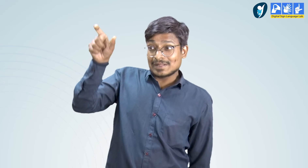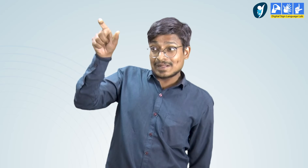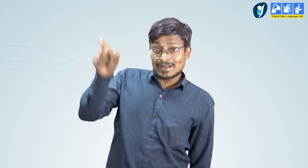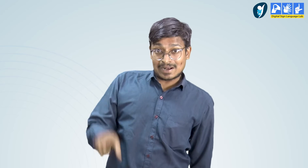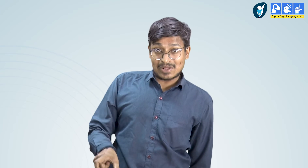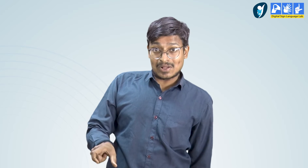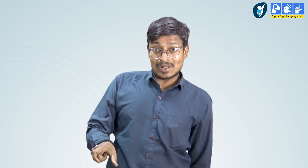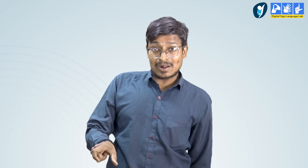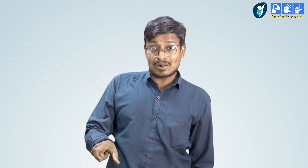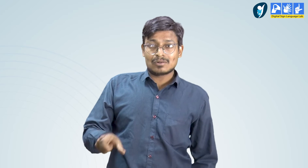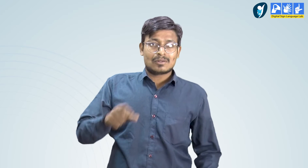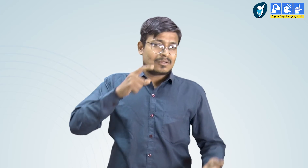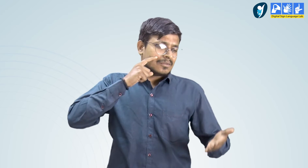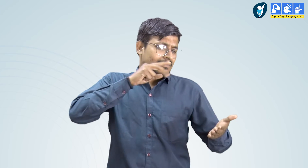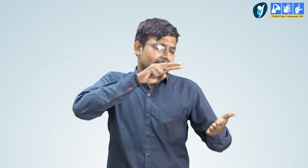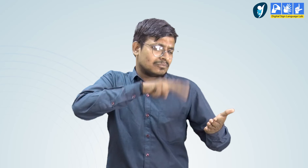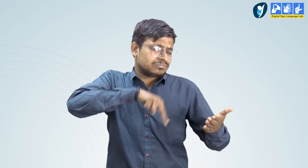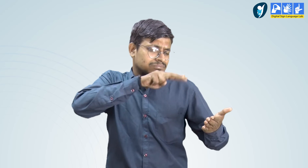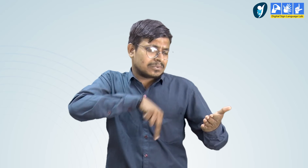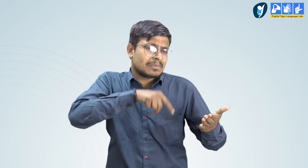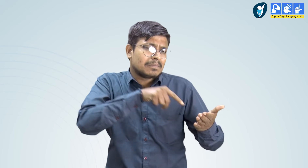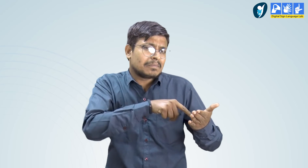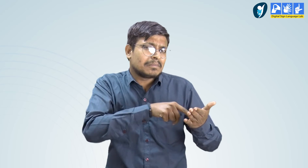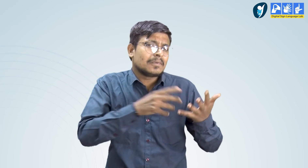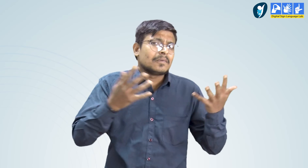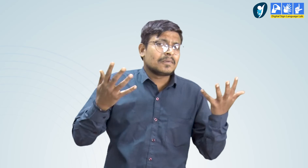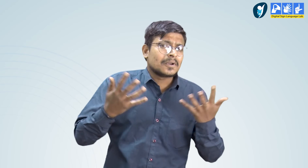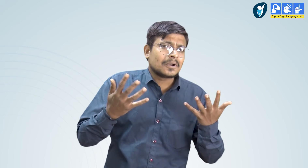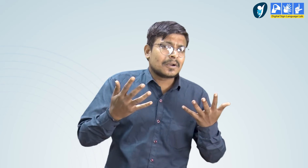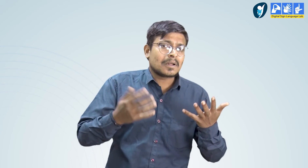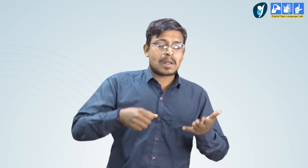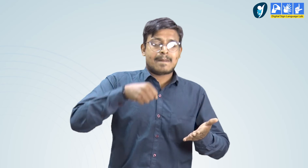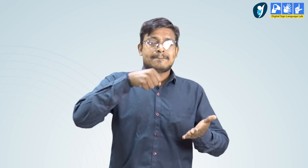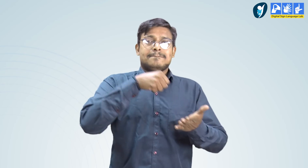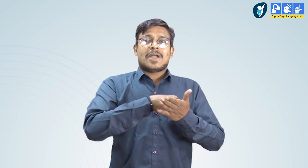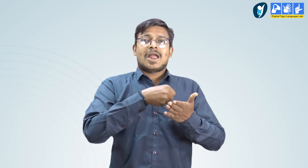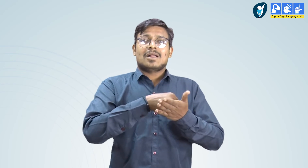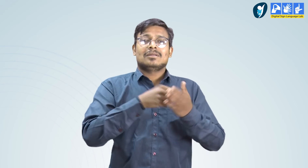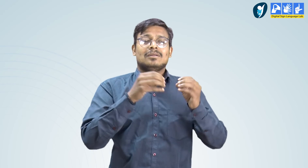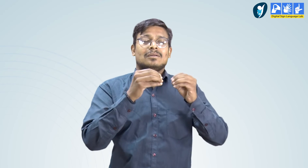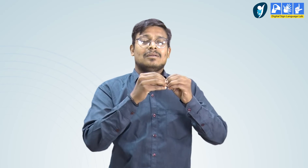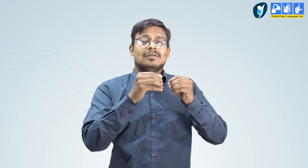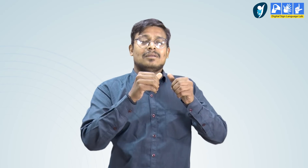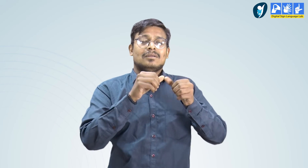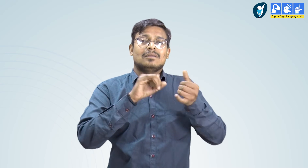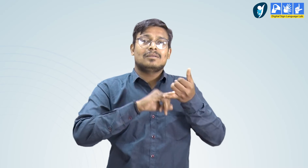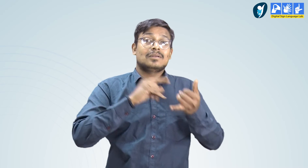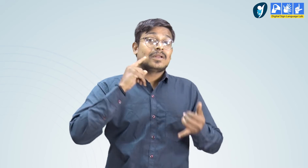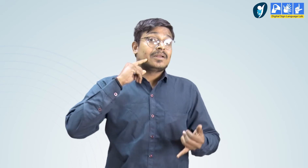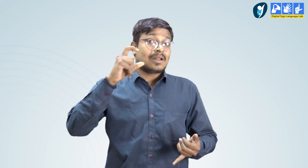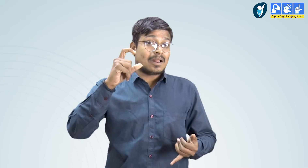Basic reading for the deaf reader,